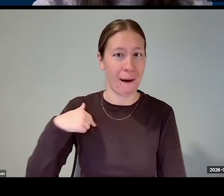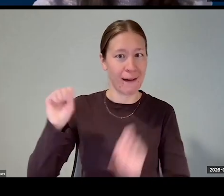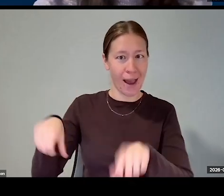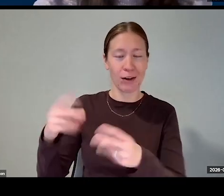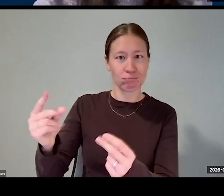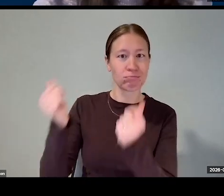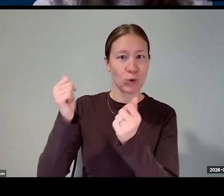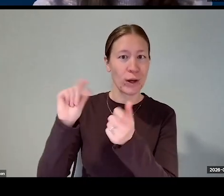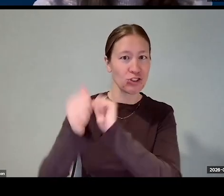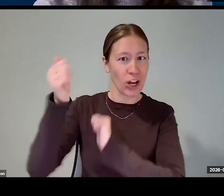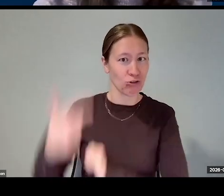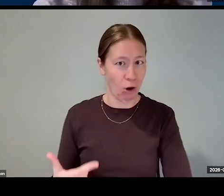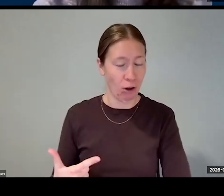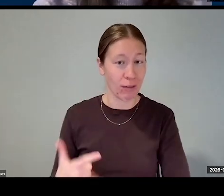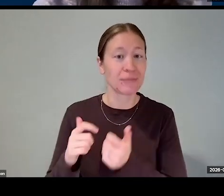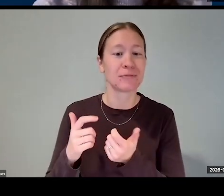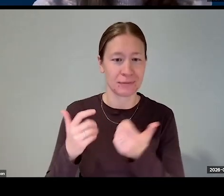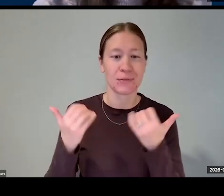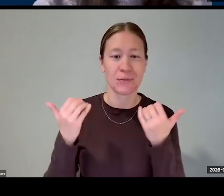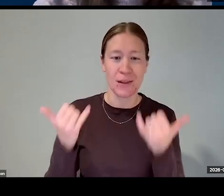So I'm gonna click slide, edit theme